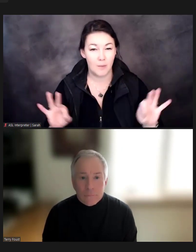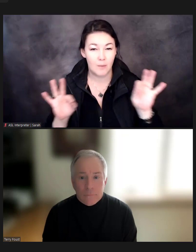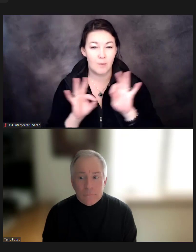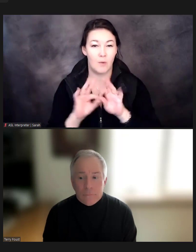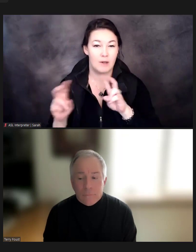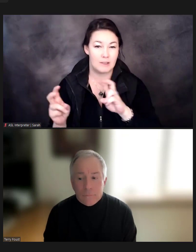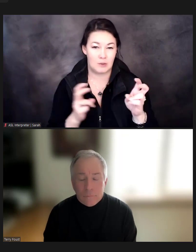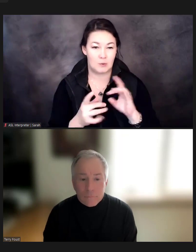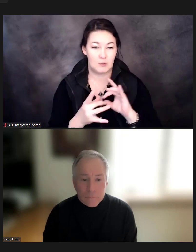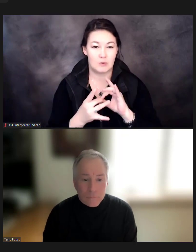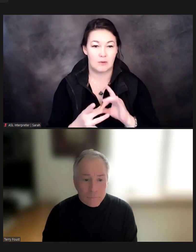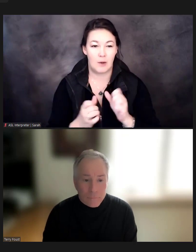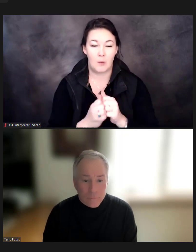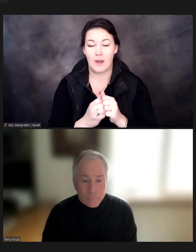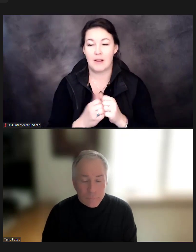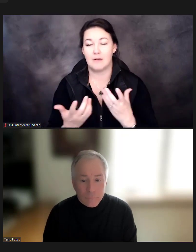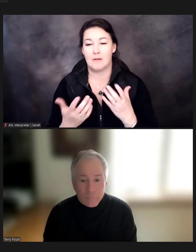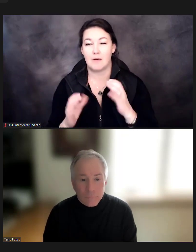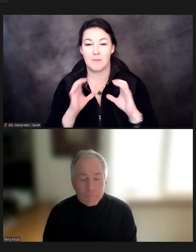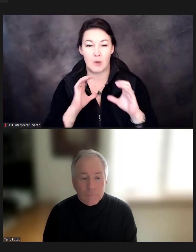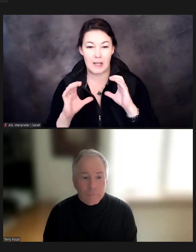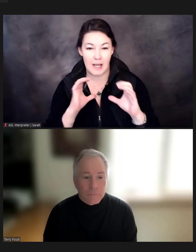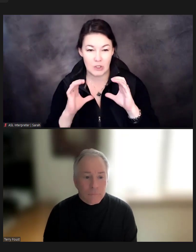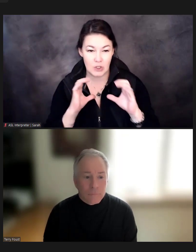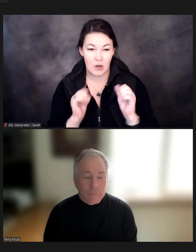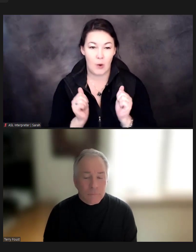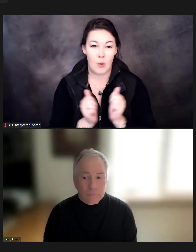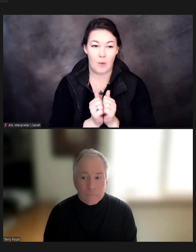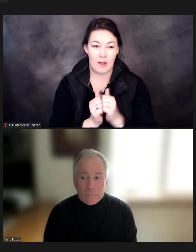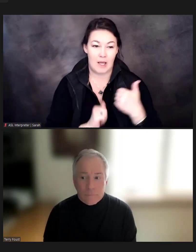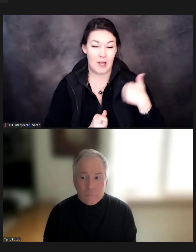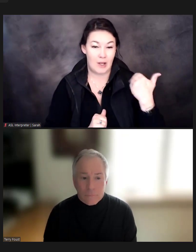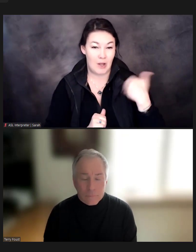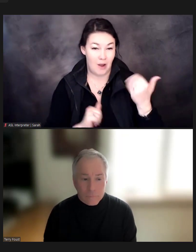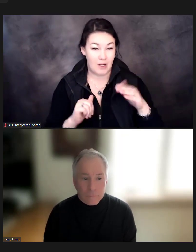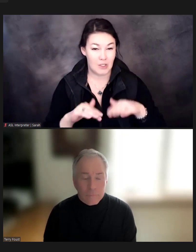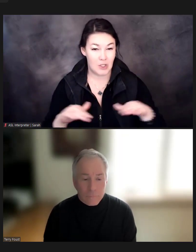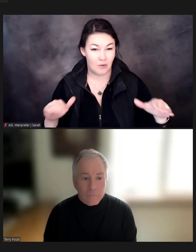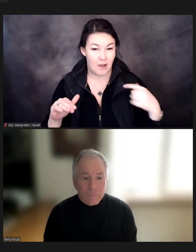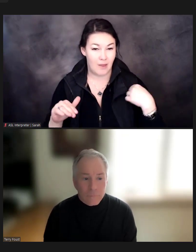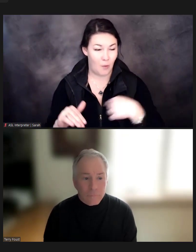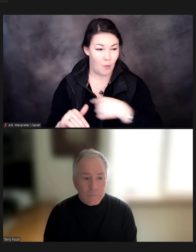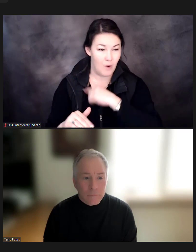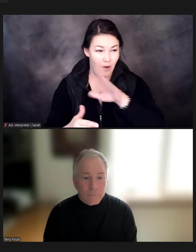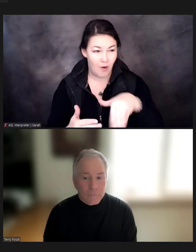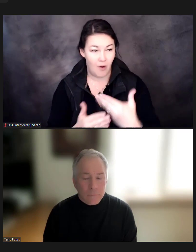important issues related to communication with, um, young children that we're all serving.